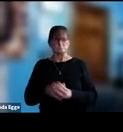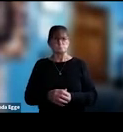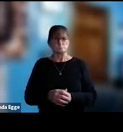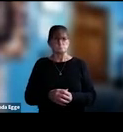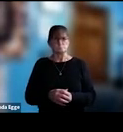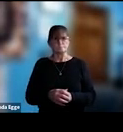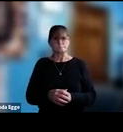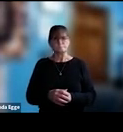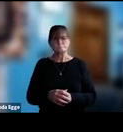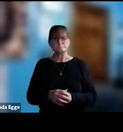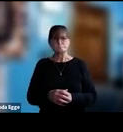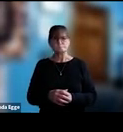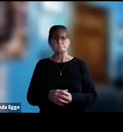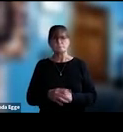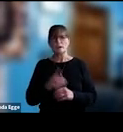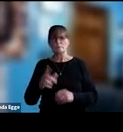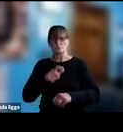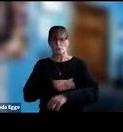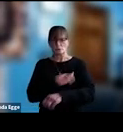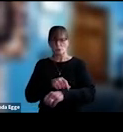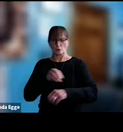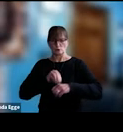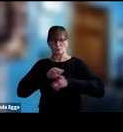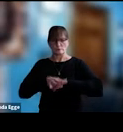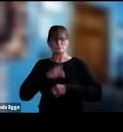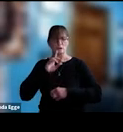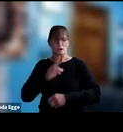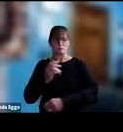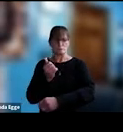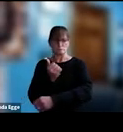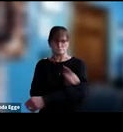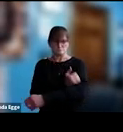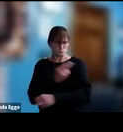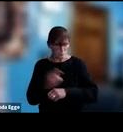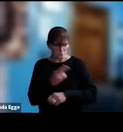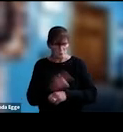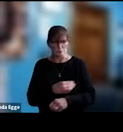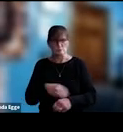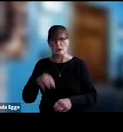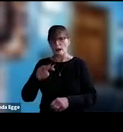And, of course, there's long-term effects of substances that if you use methamphetamine for 20 years, guess what?